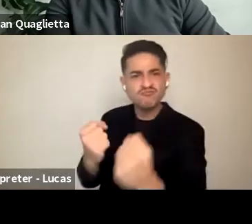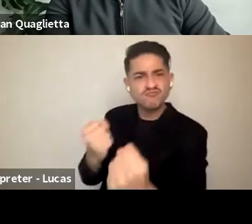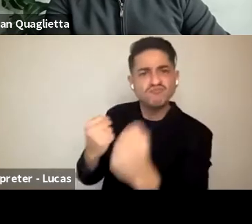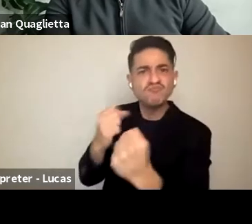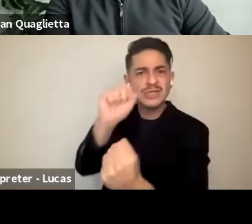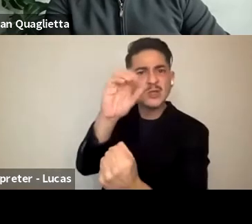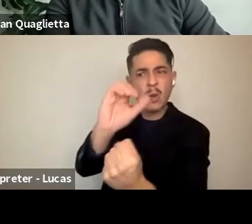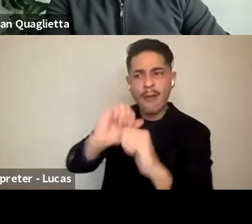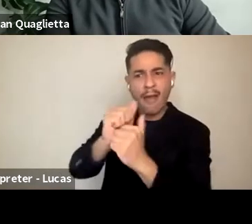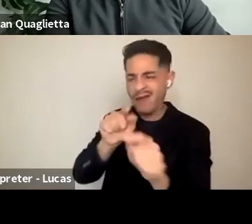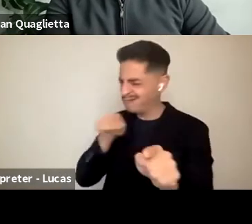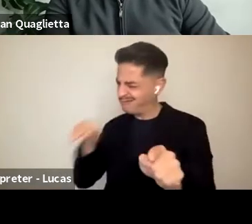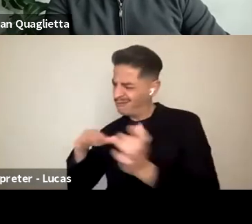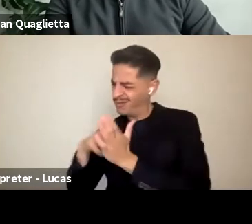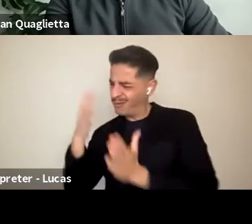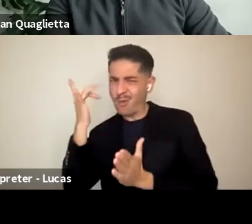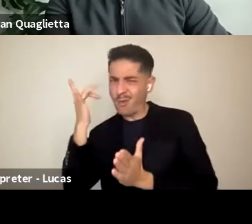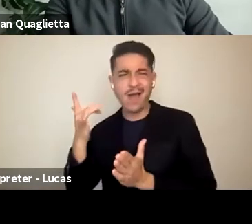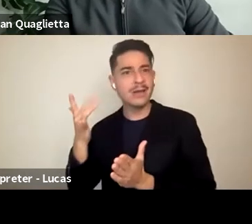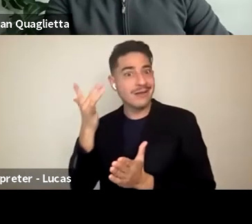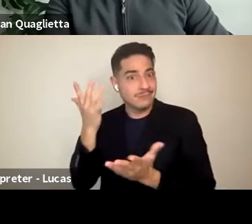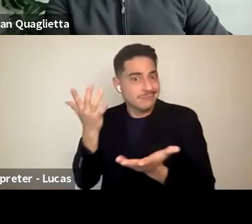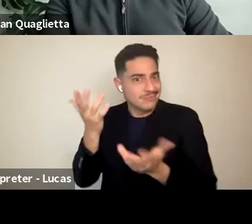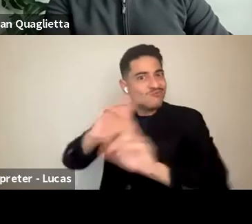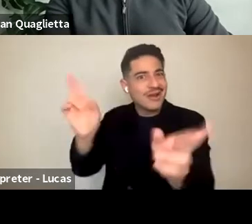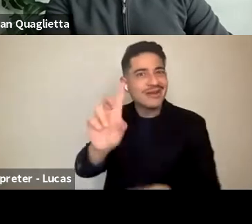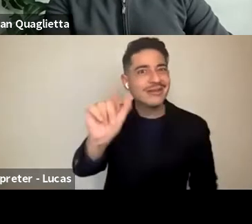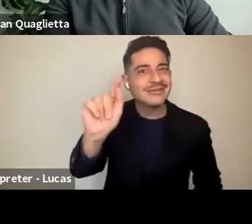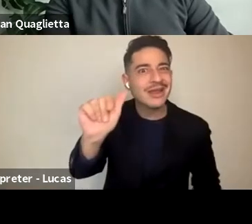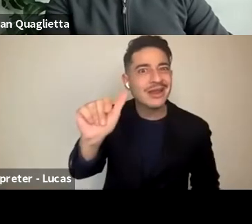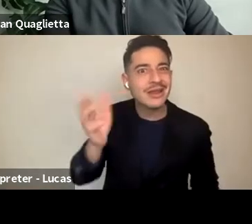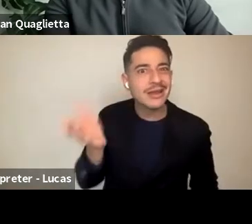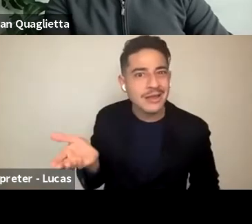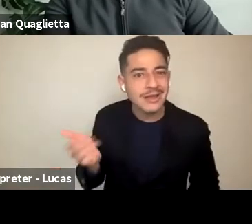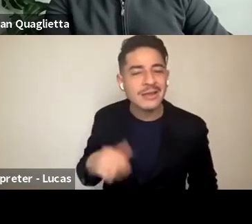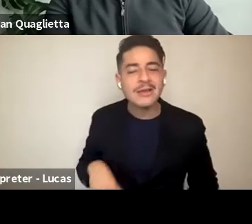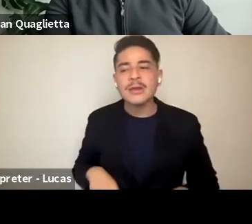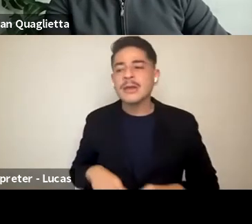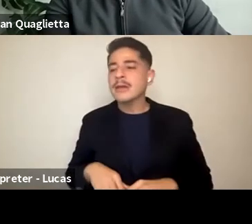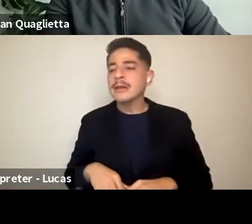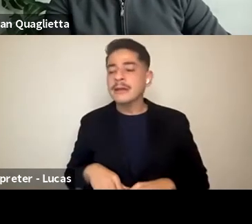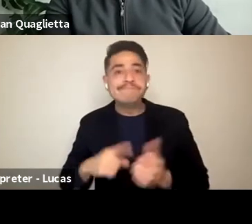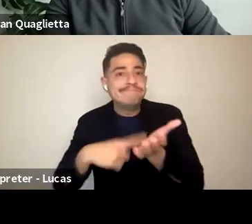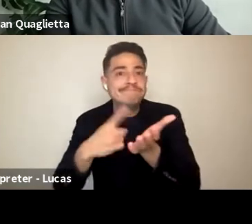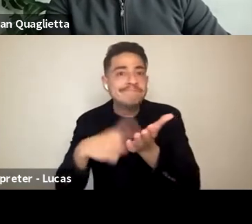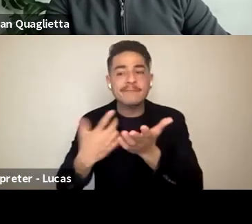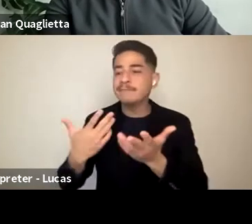as this? So what is there in the process where SEO is not considered